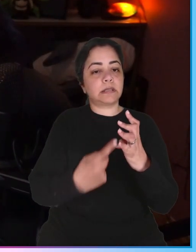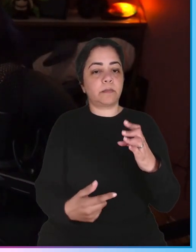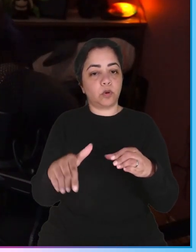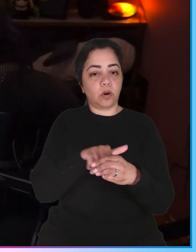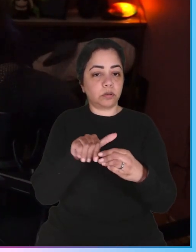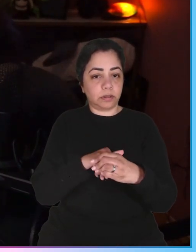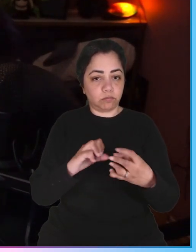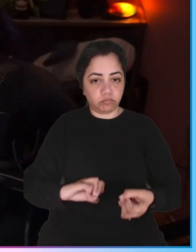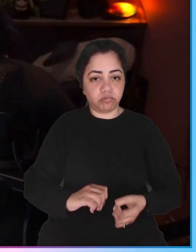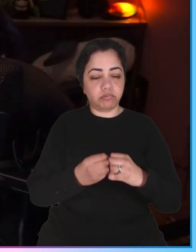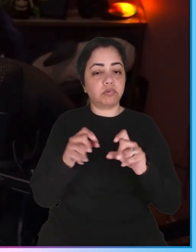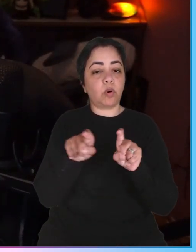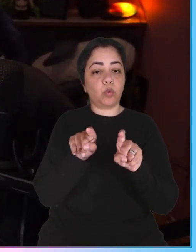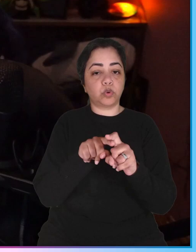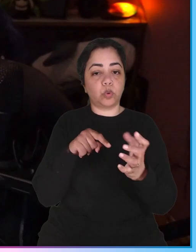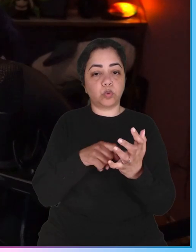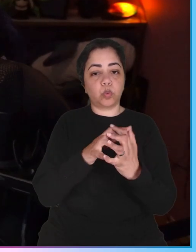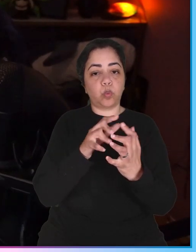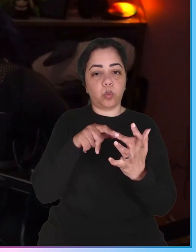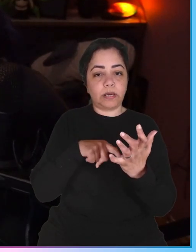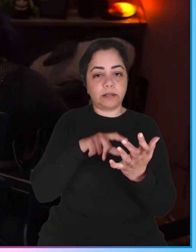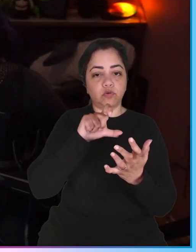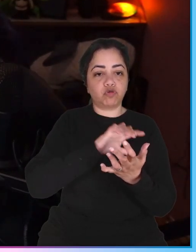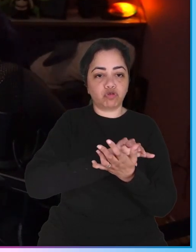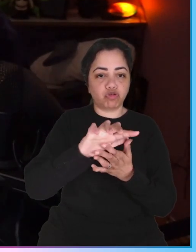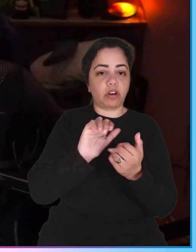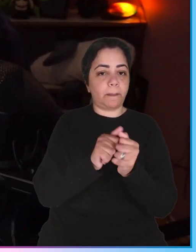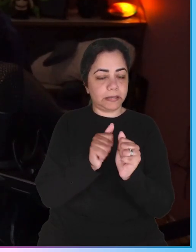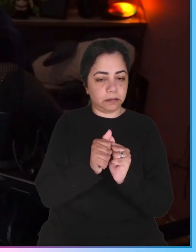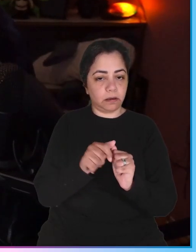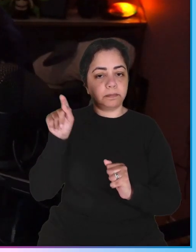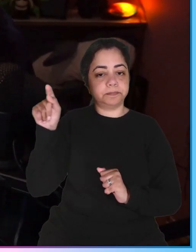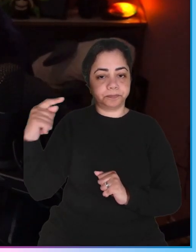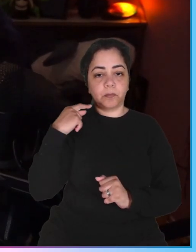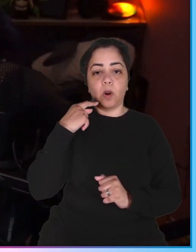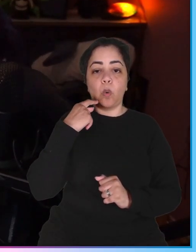I’m a white woman with brown hair, wearing a grey T-shirt with white outside seams.